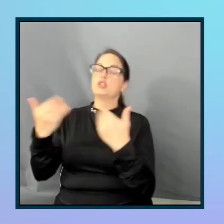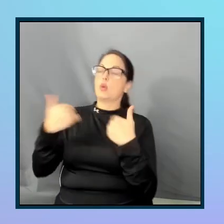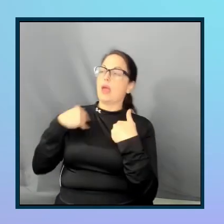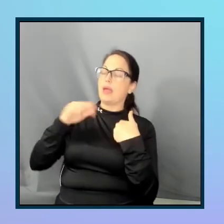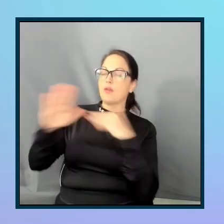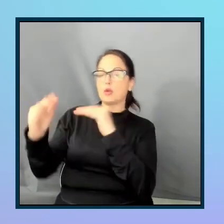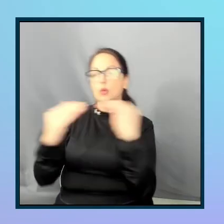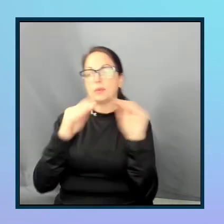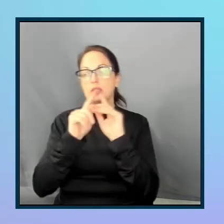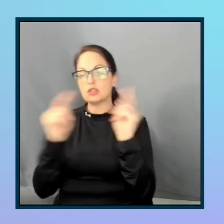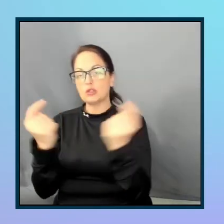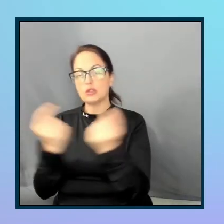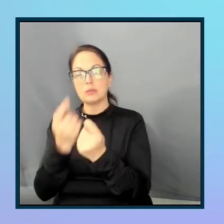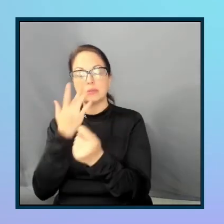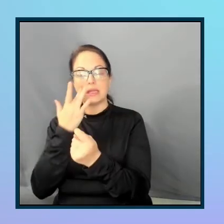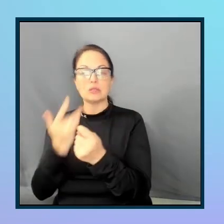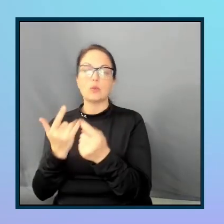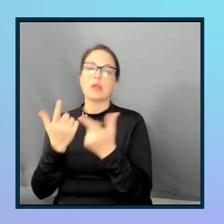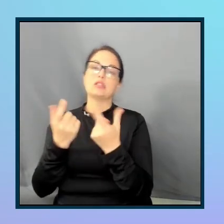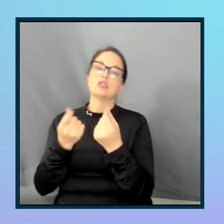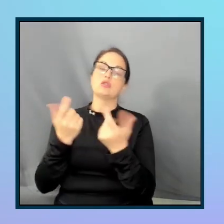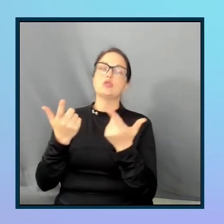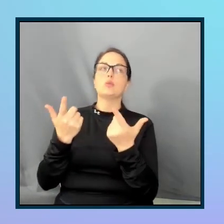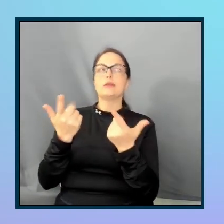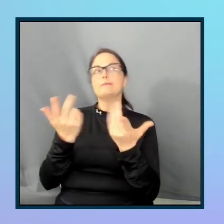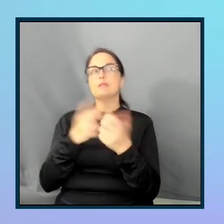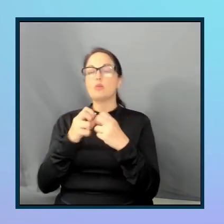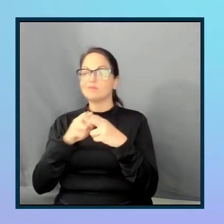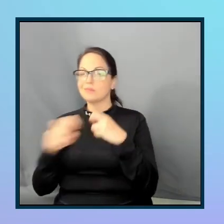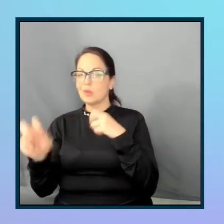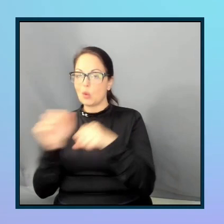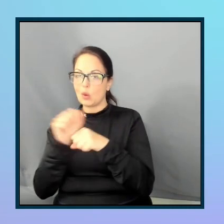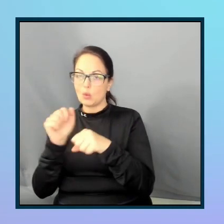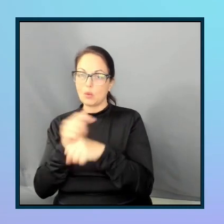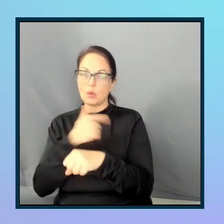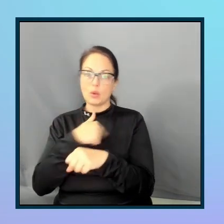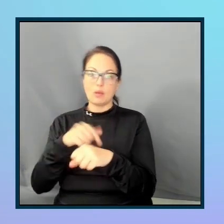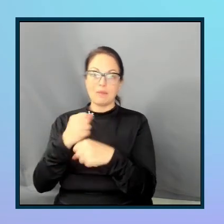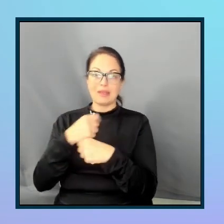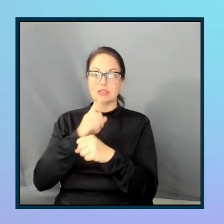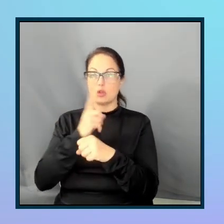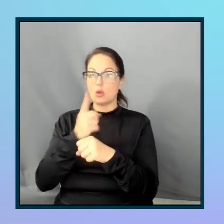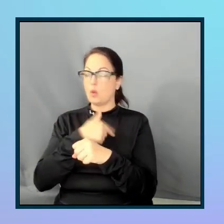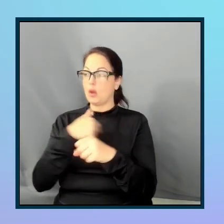and that's by doing the gritty work. We're gonna make sure what we build and what we buy is accessible,